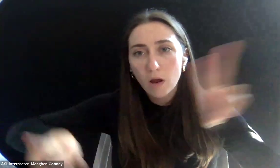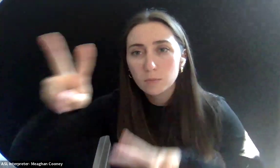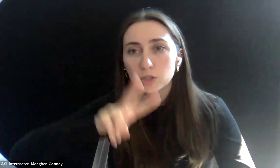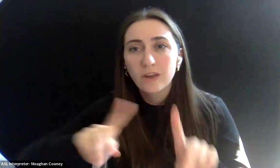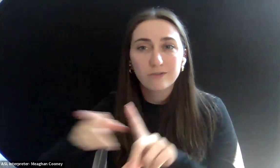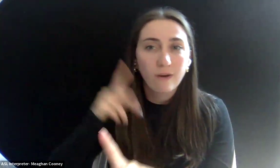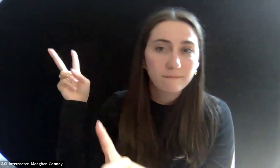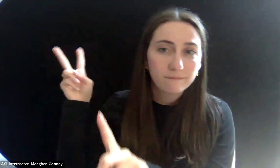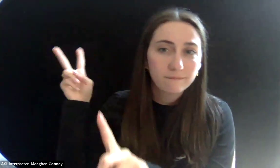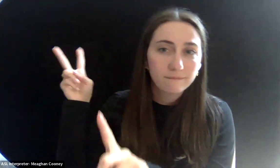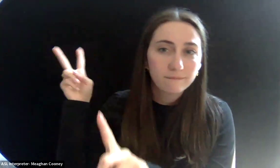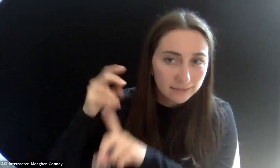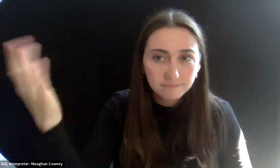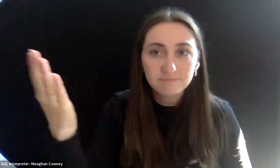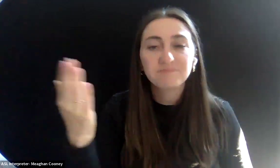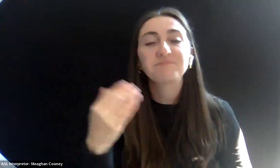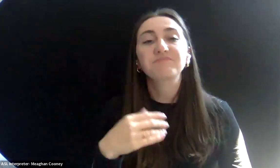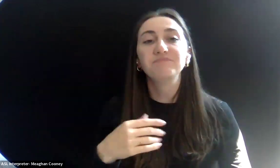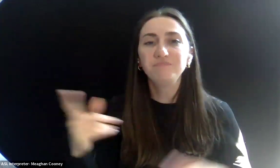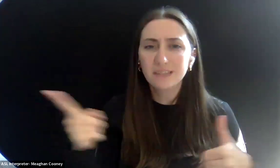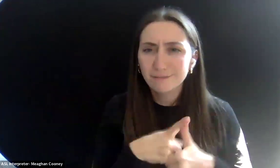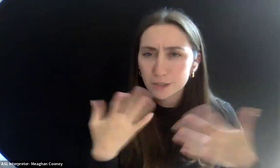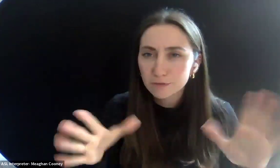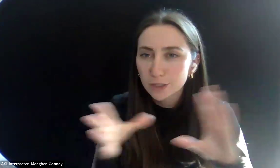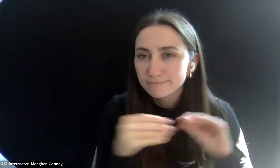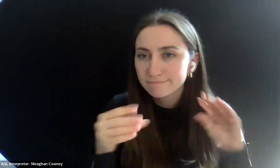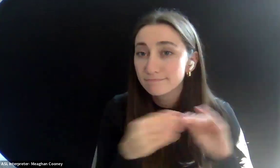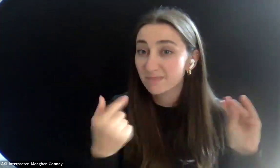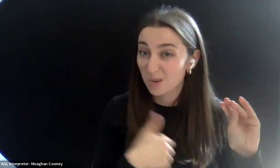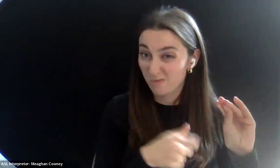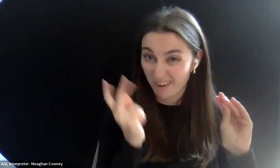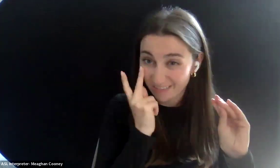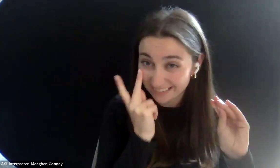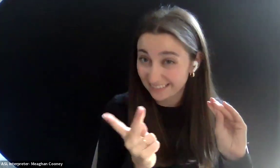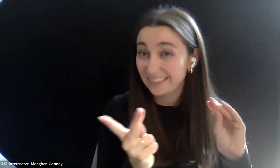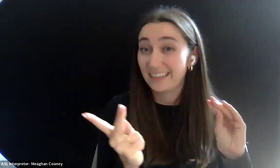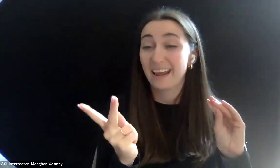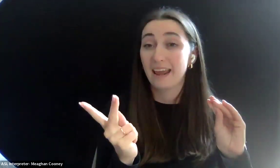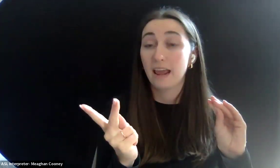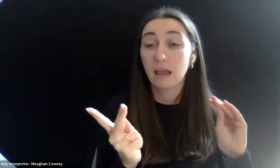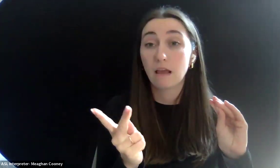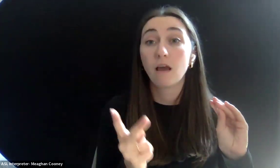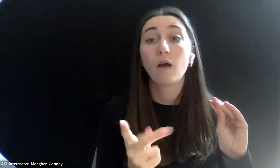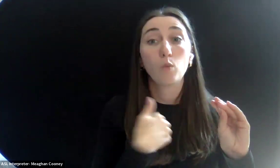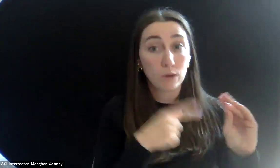The first one is what I just stated earlier. We are definitely seeing that projects even outside the